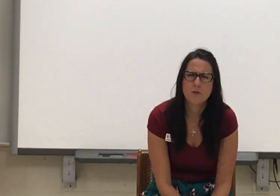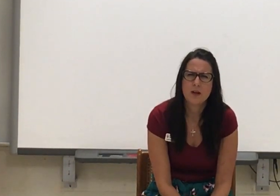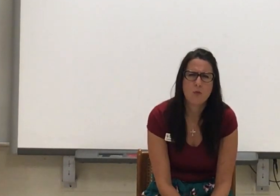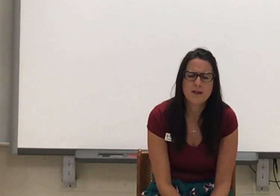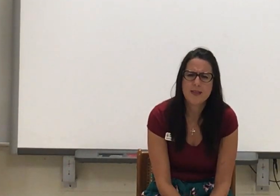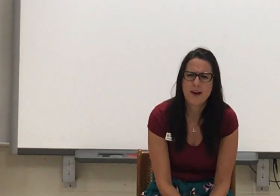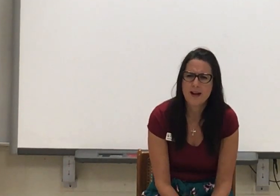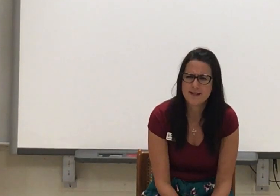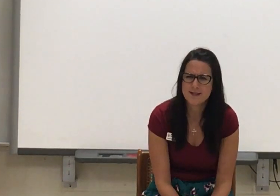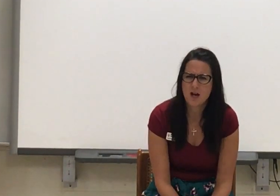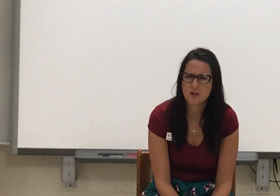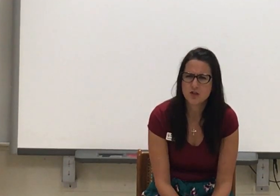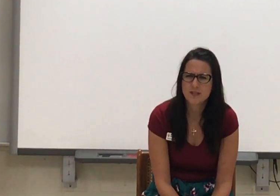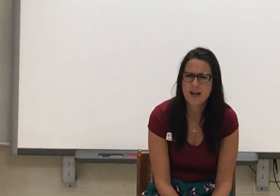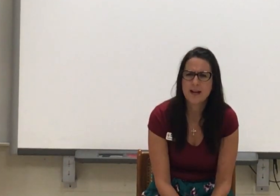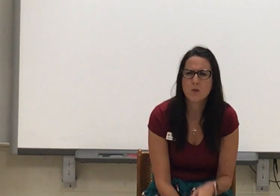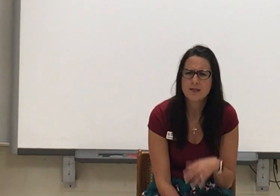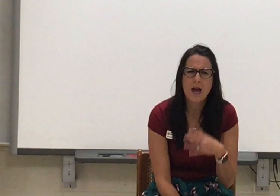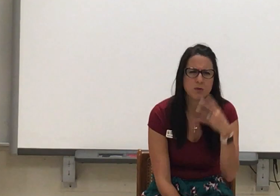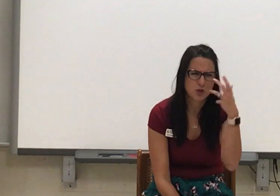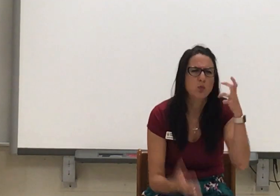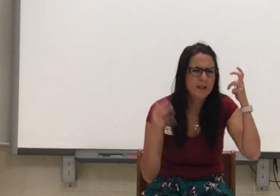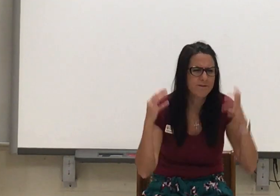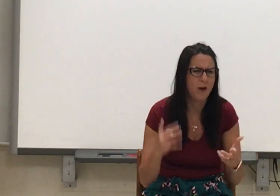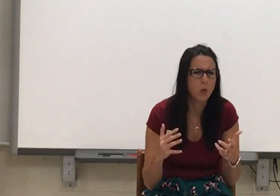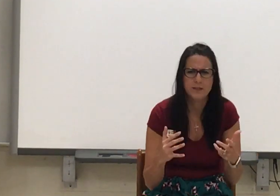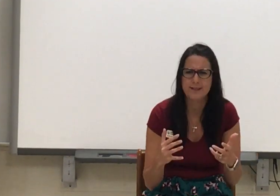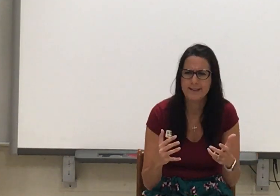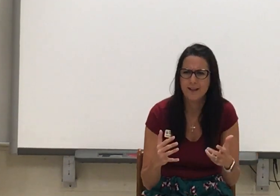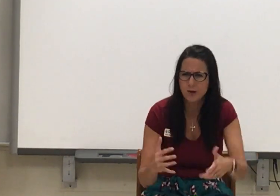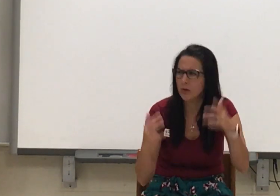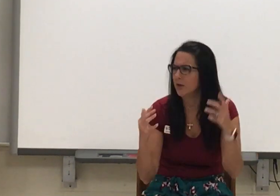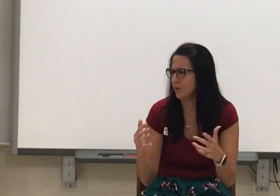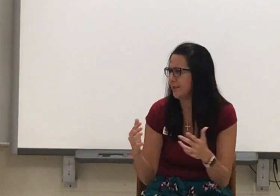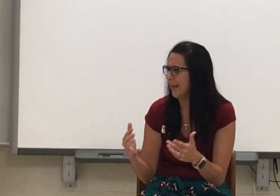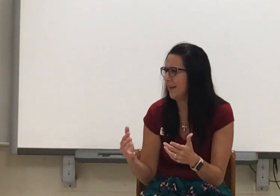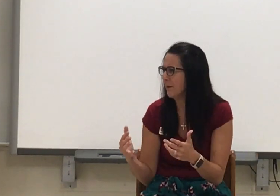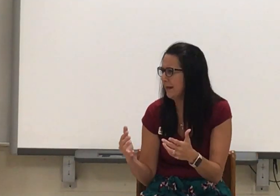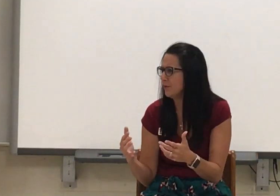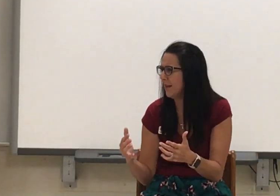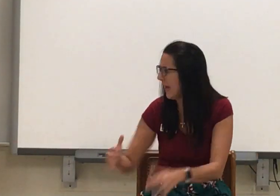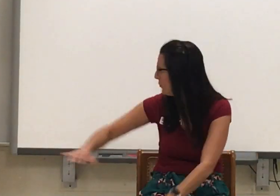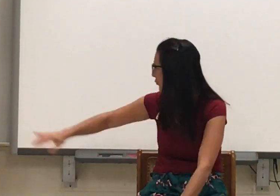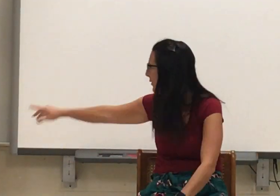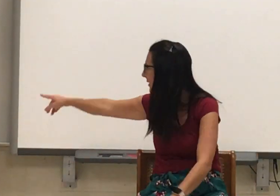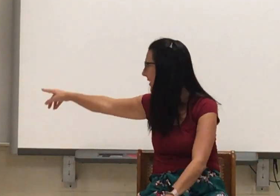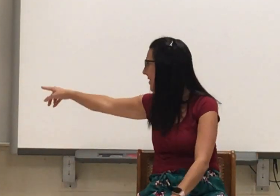And it wasn't that I didn't understand it was that I was just really focusing on understanding